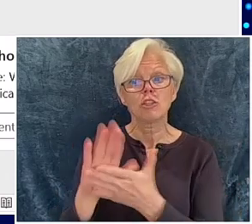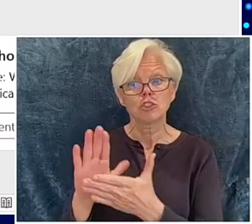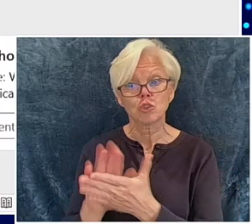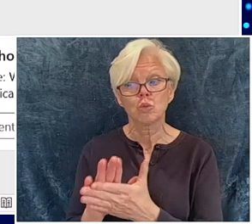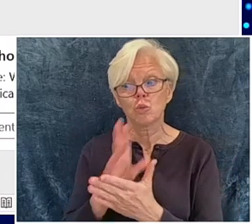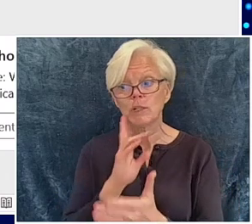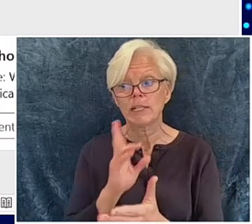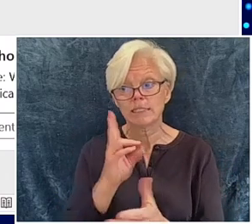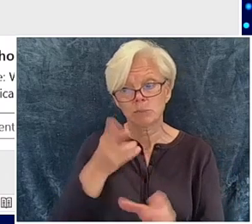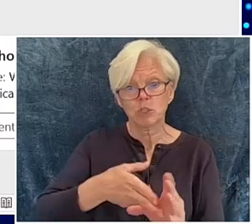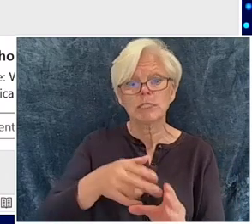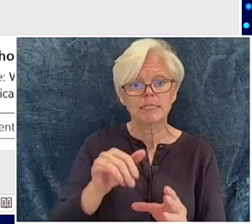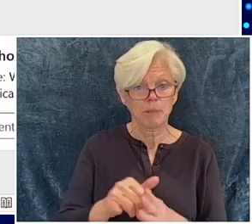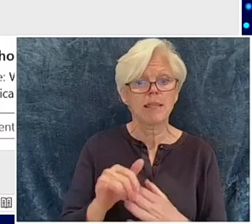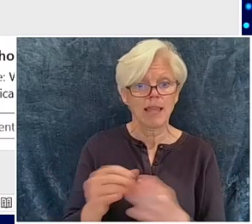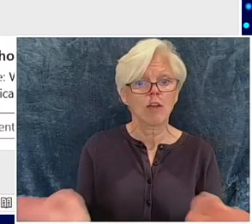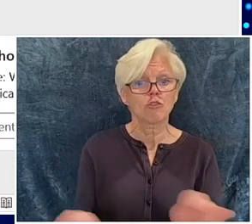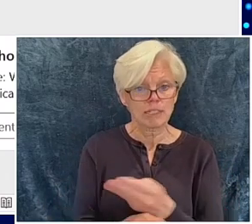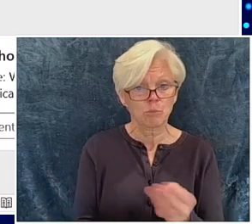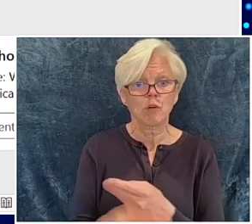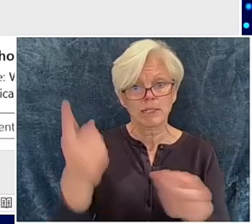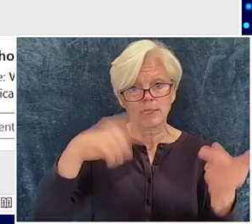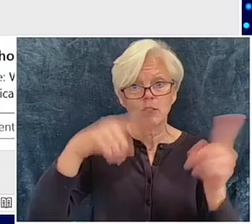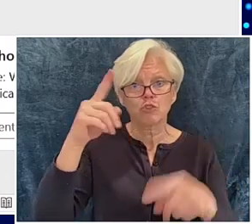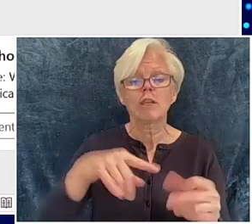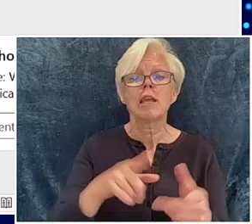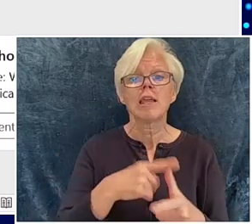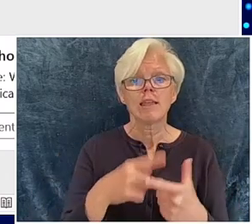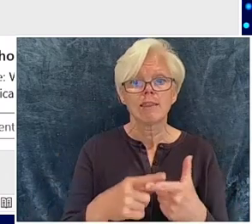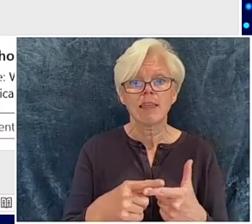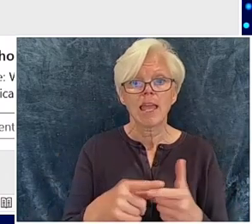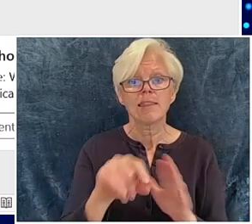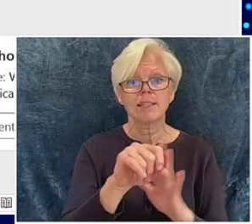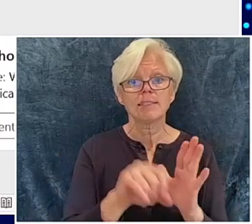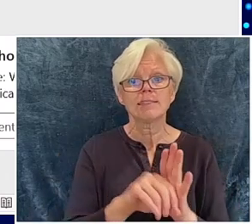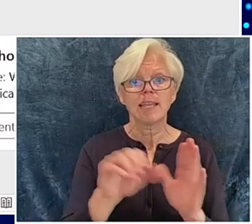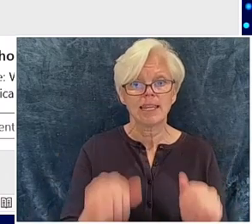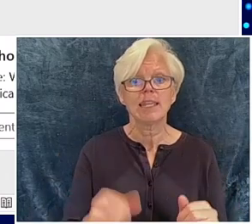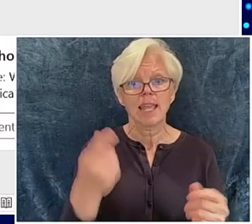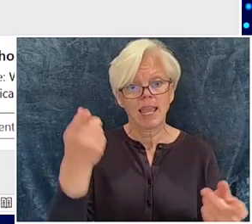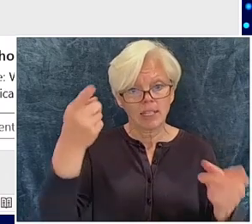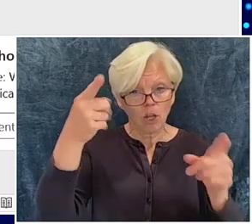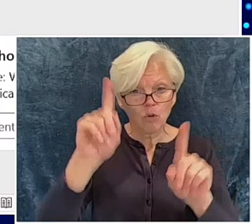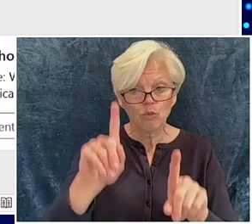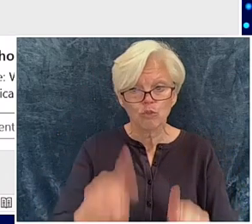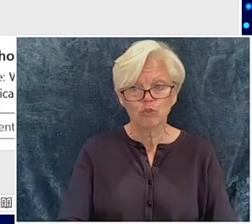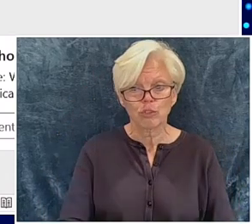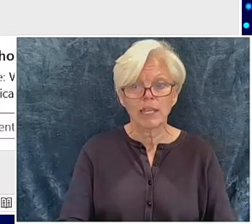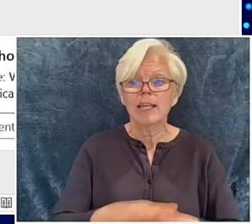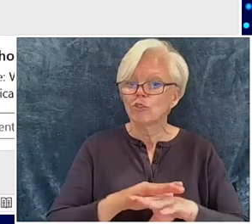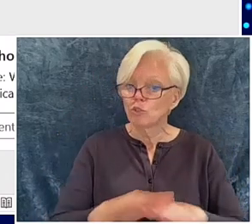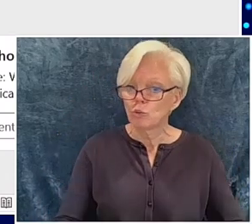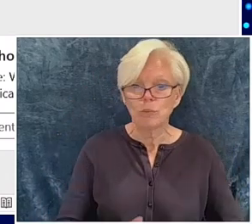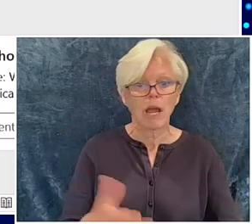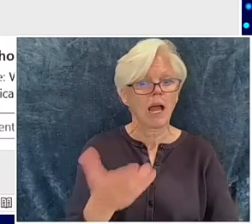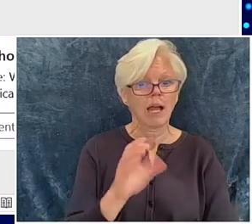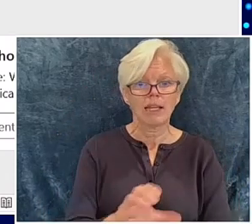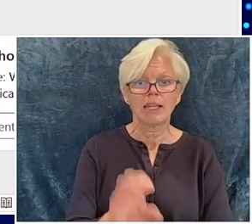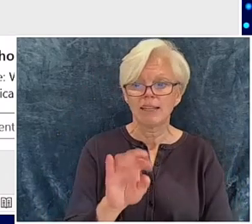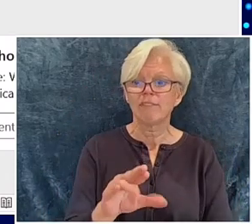agreement, the state can agree as part of that agreement not to enforce certain laws